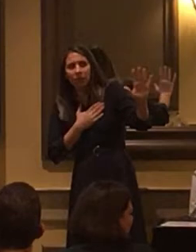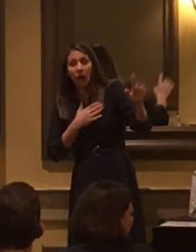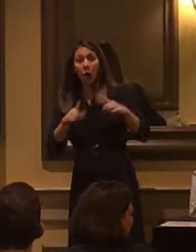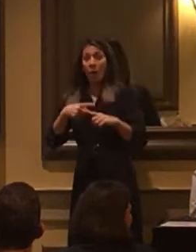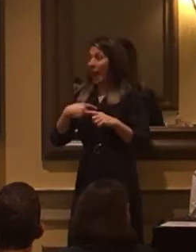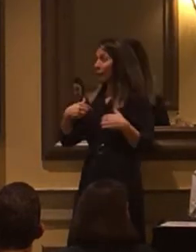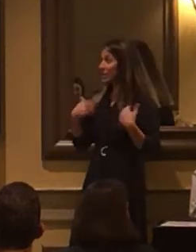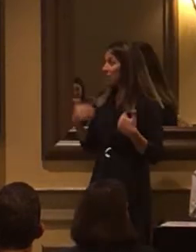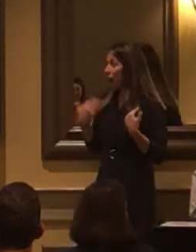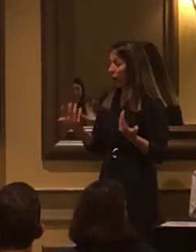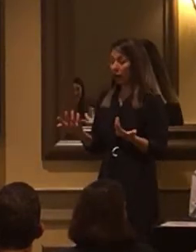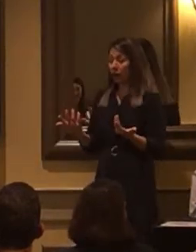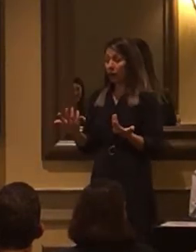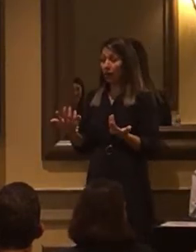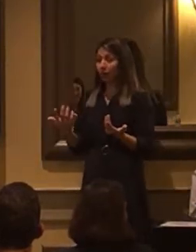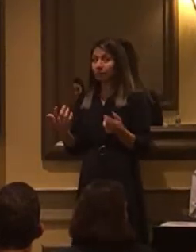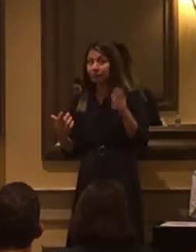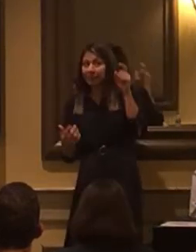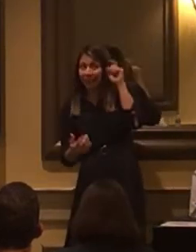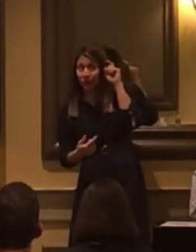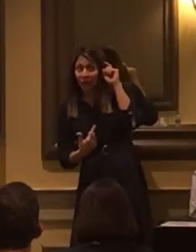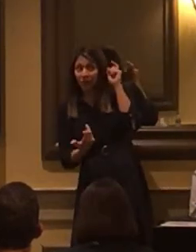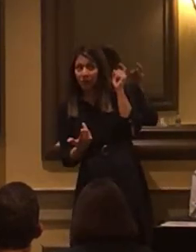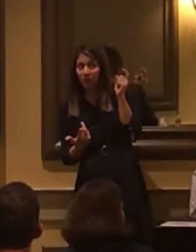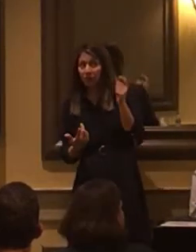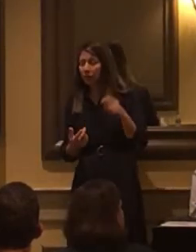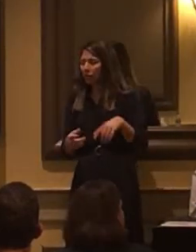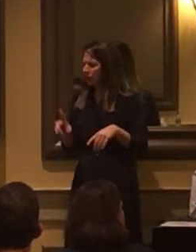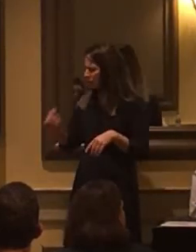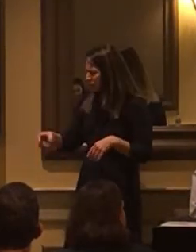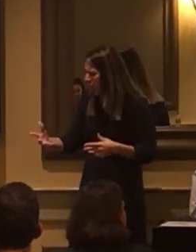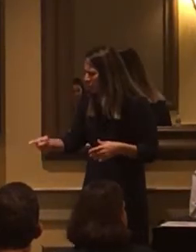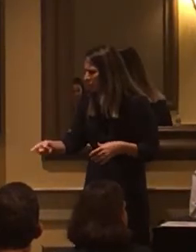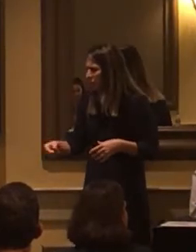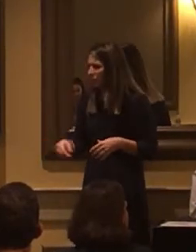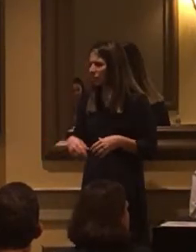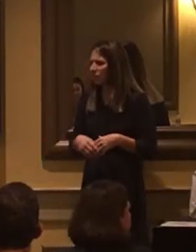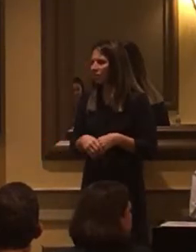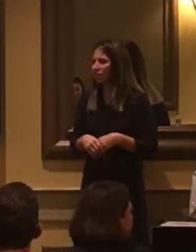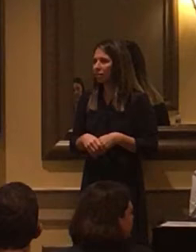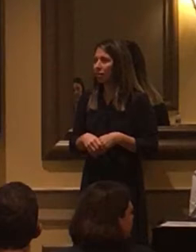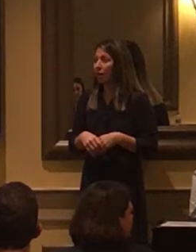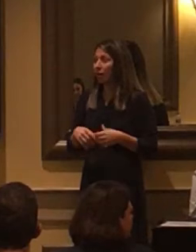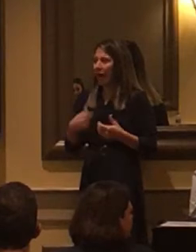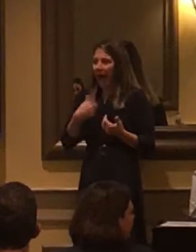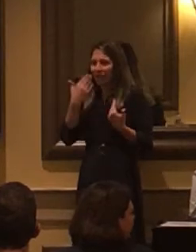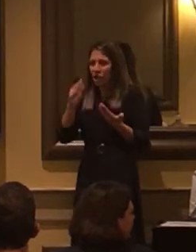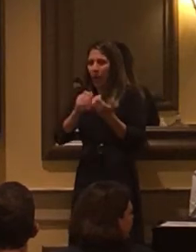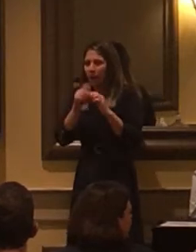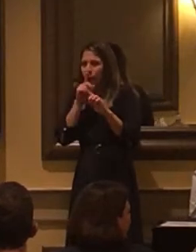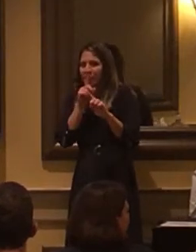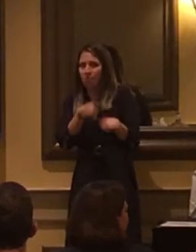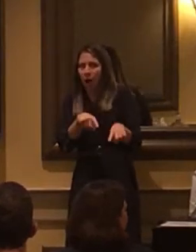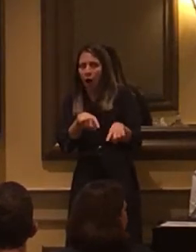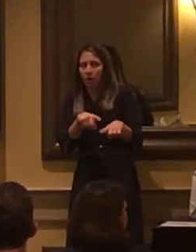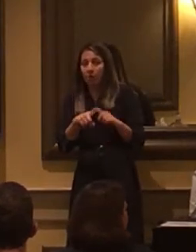That was like I'm serious, like, you know, what is it? Like I didn't know how to react to that, but now I'll be like, yeah, it's my ear piece.